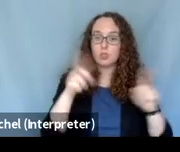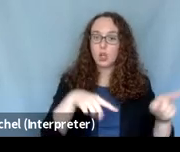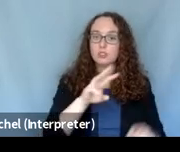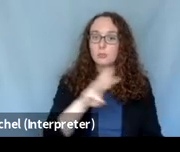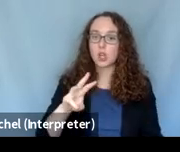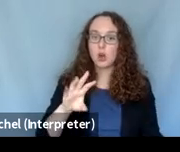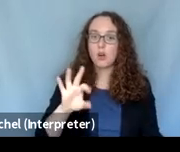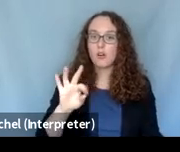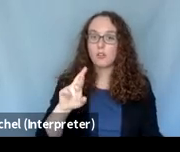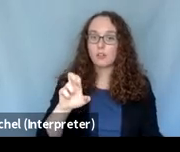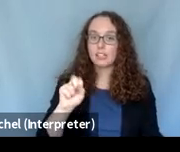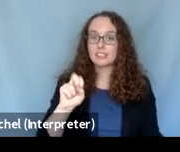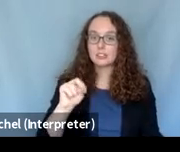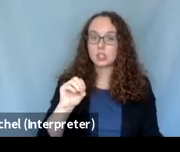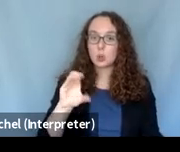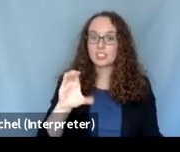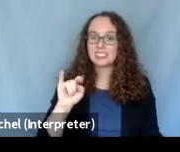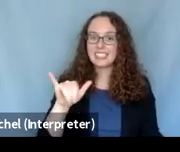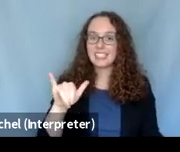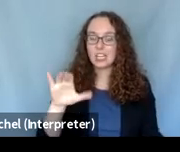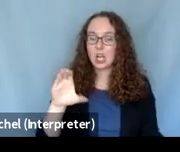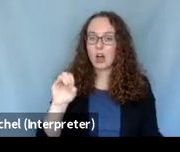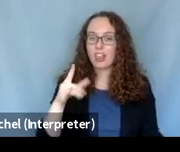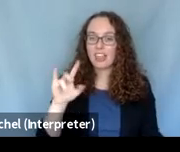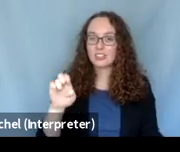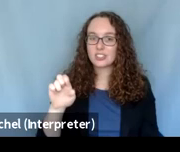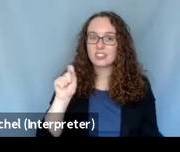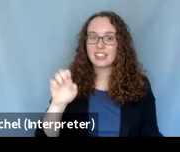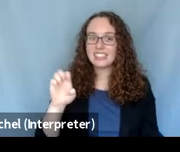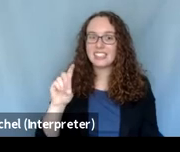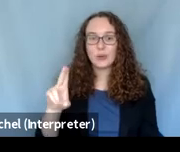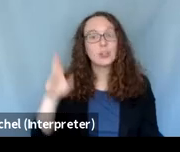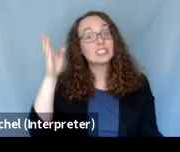www.fresnocitycollege.edu/cec and once you get there,